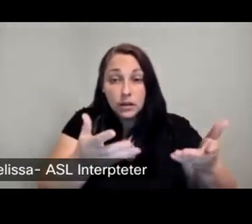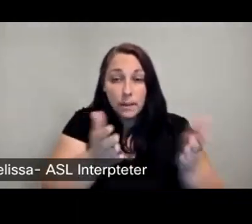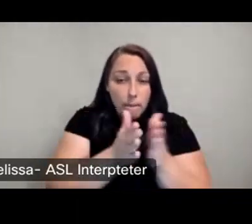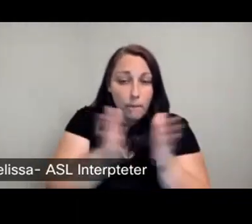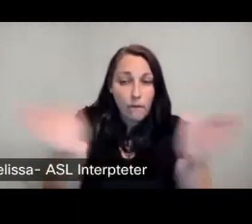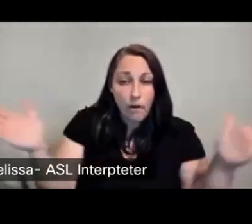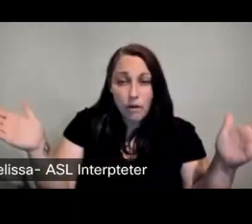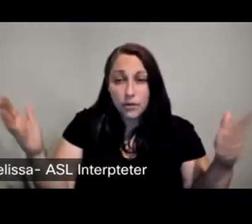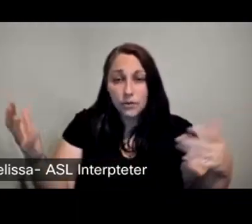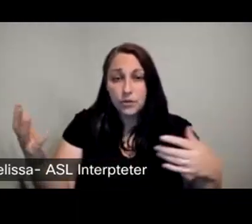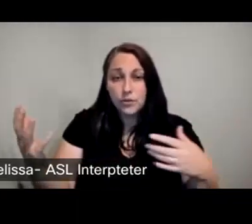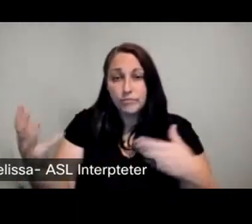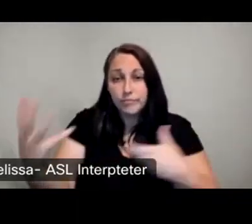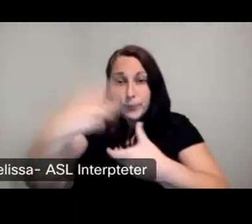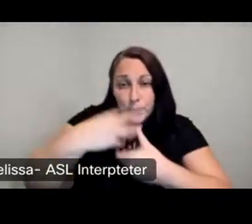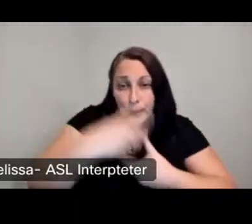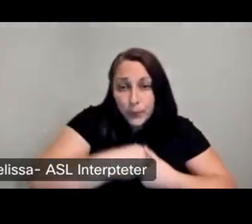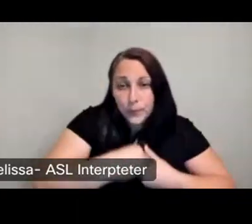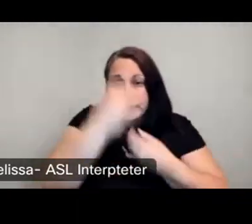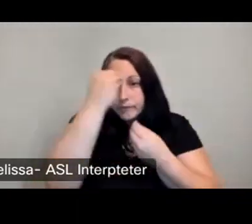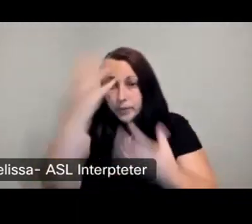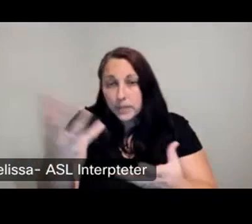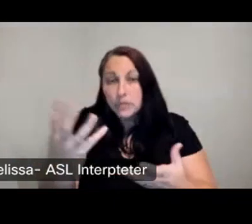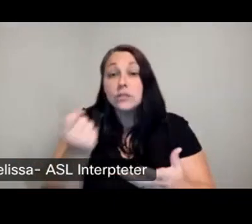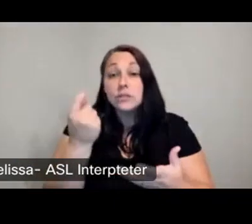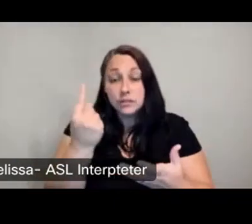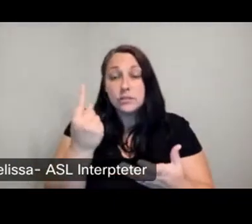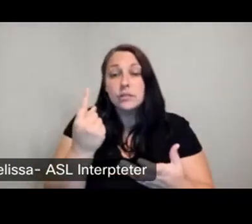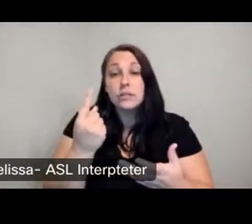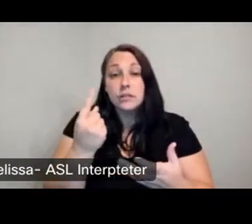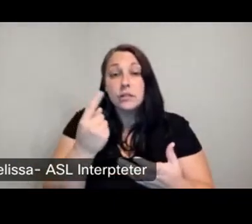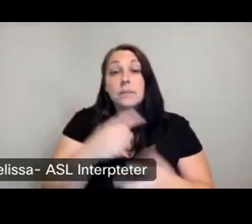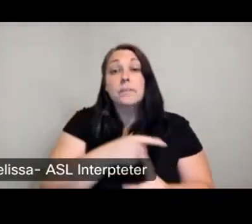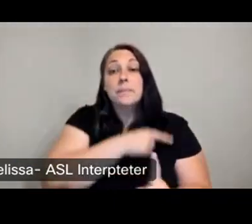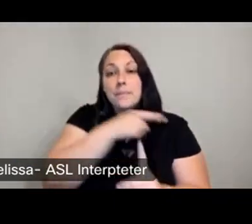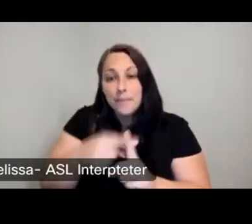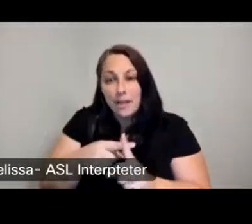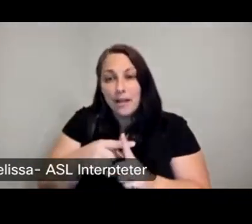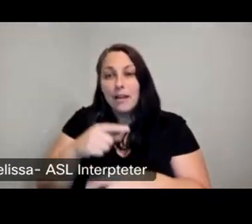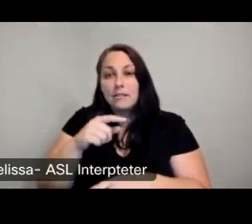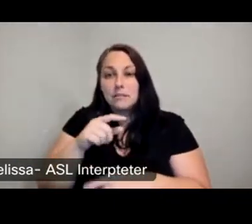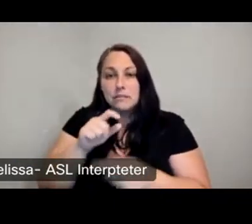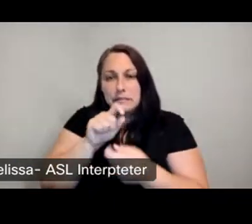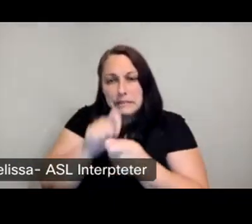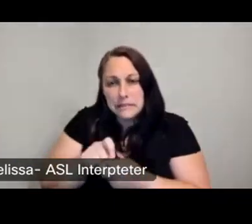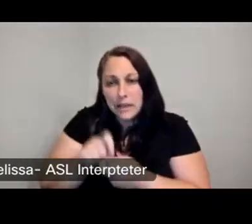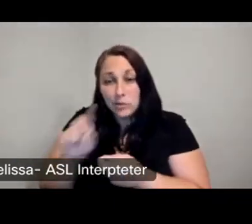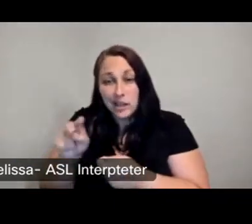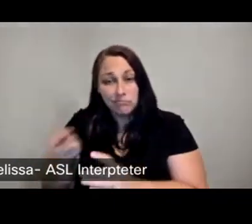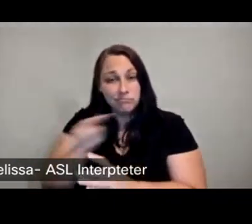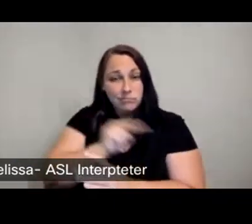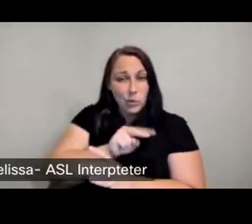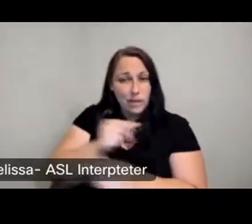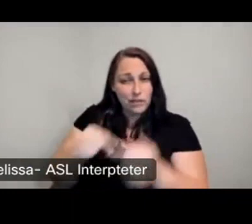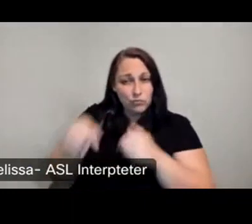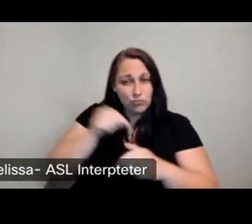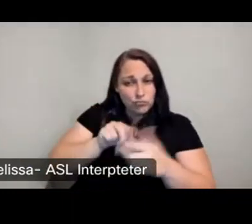um uh information right uh and and detail that individuals can go back to but we have been